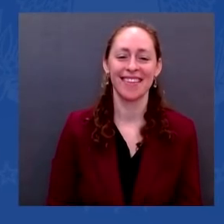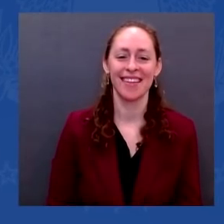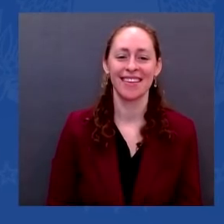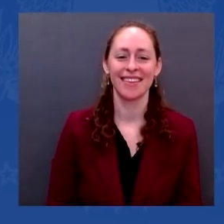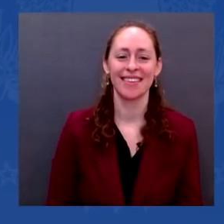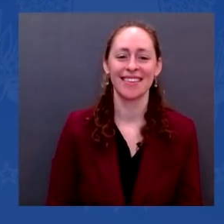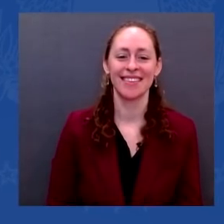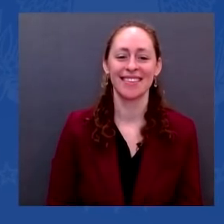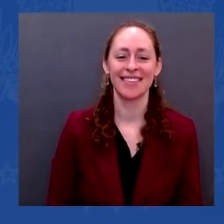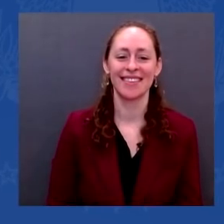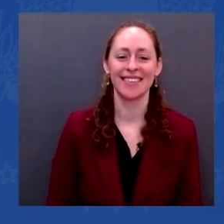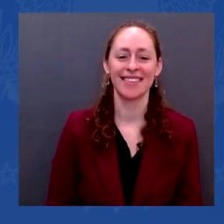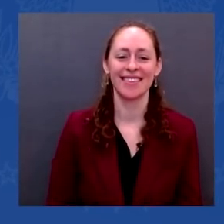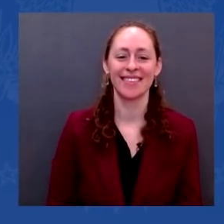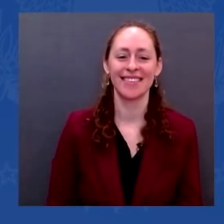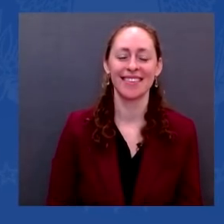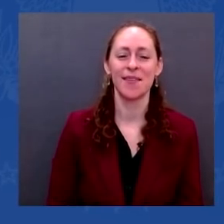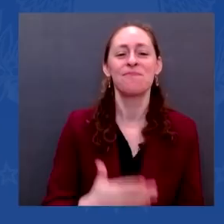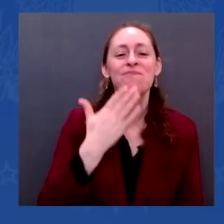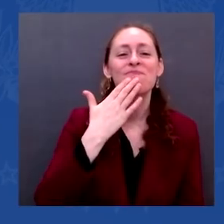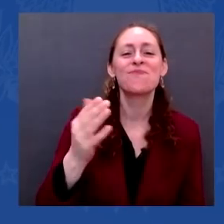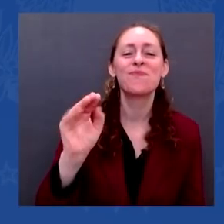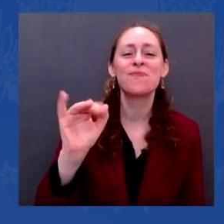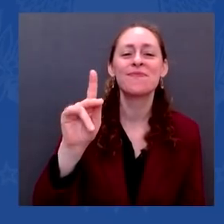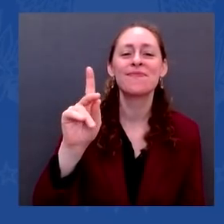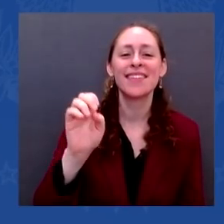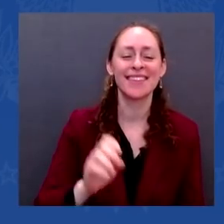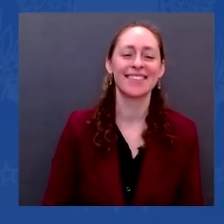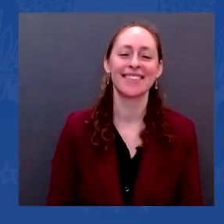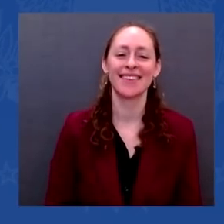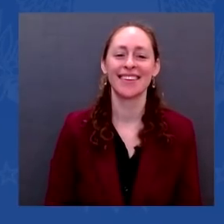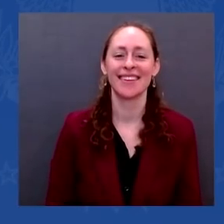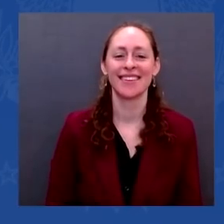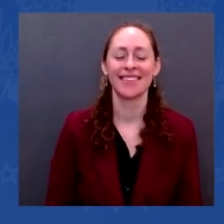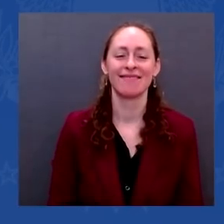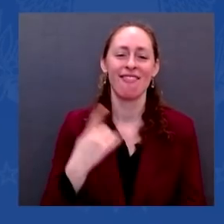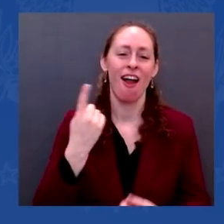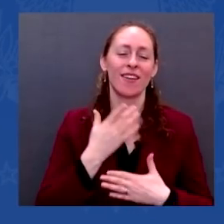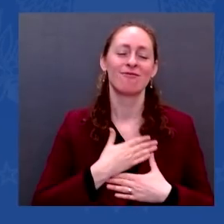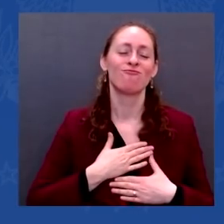and I want to thank you for your grace and your wisdom and your friendship.